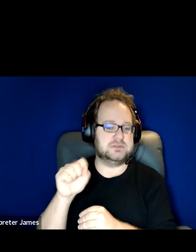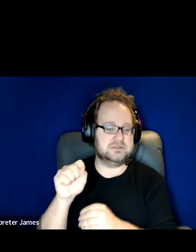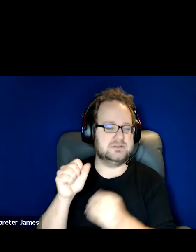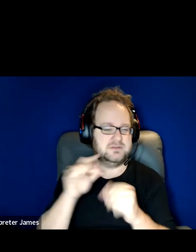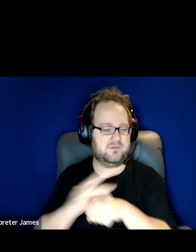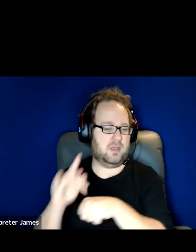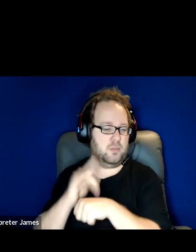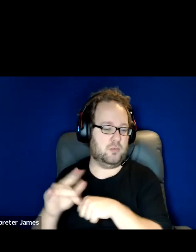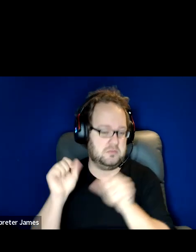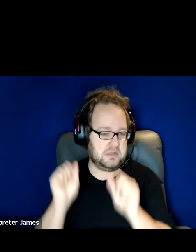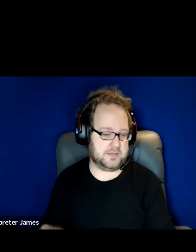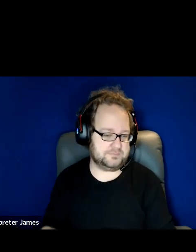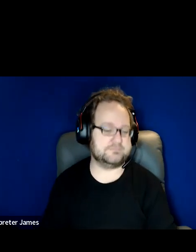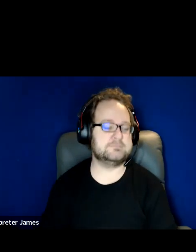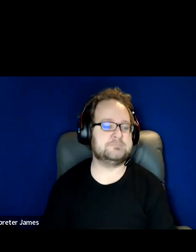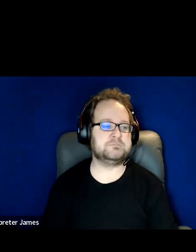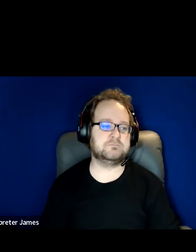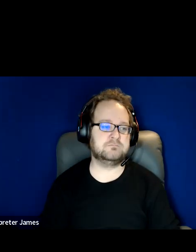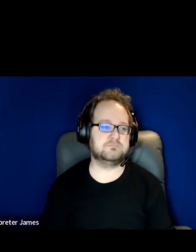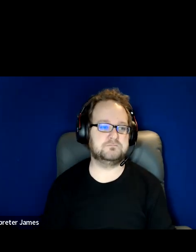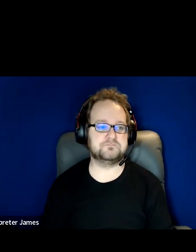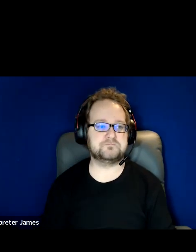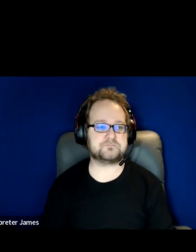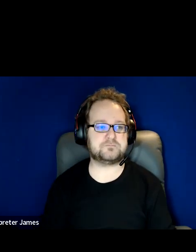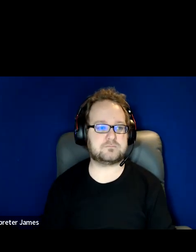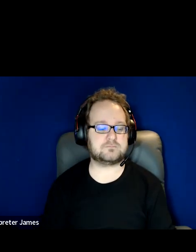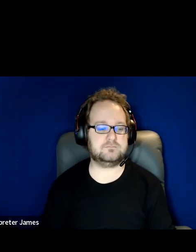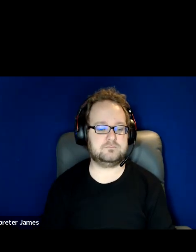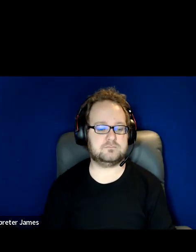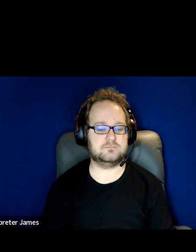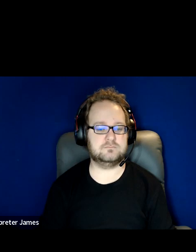. Next slide.